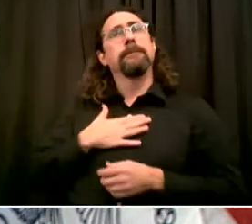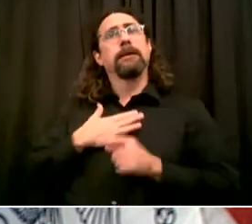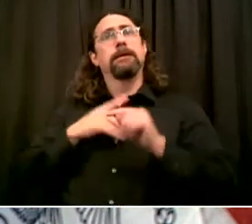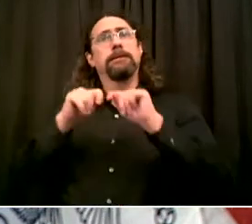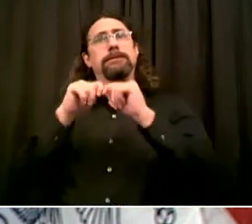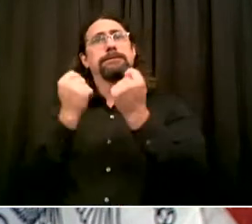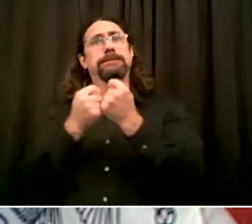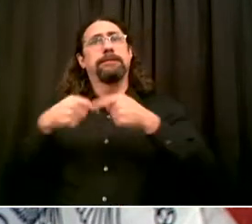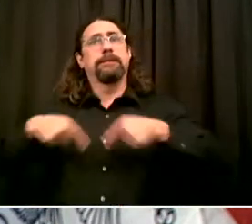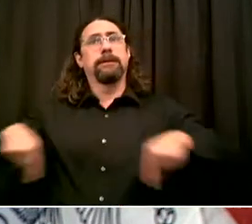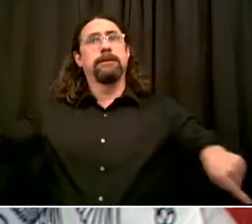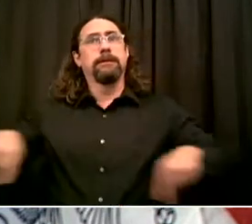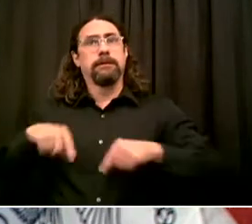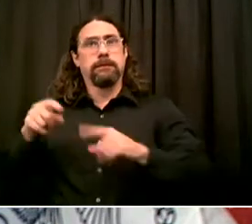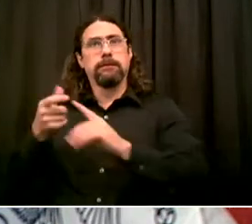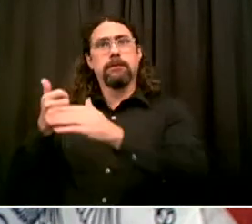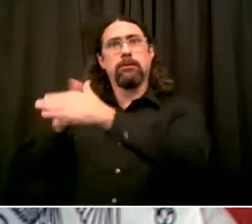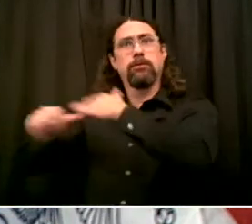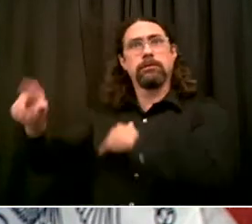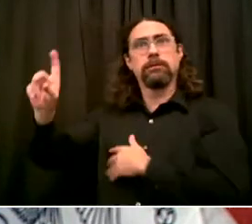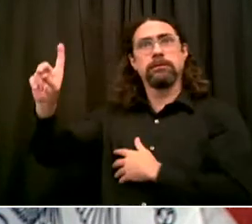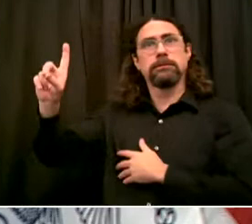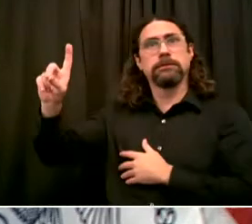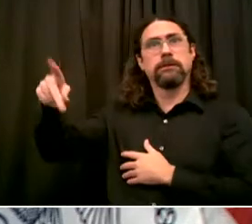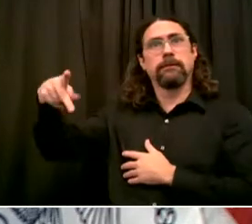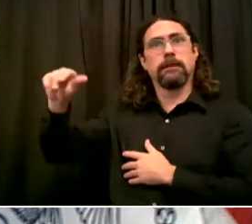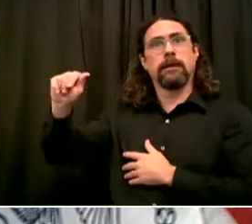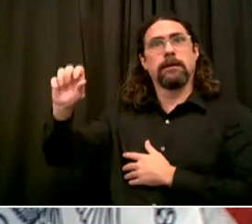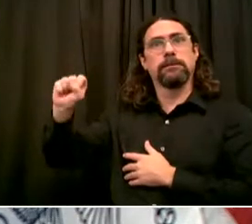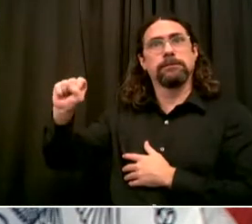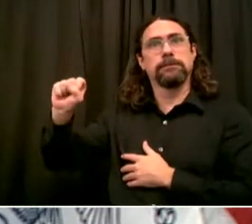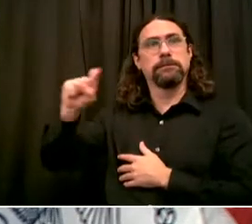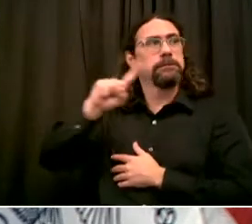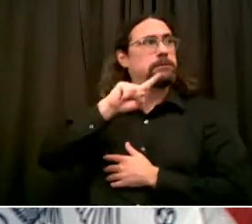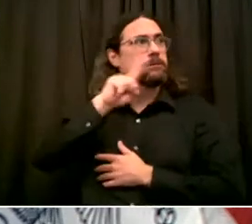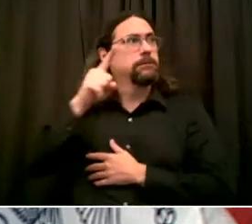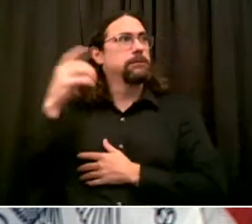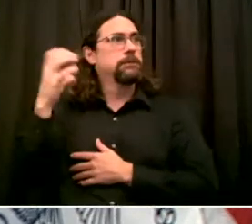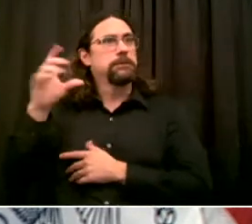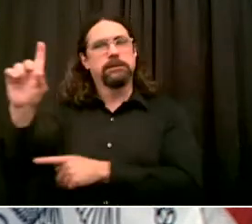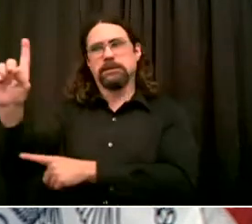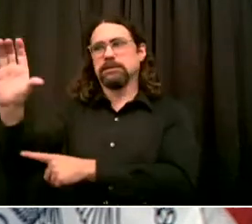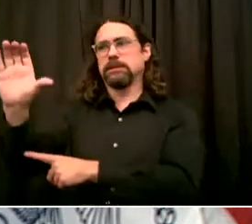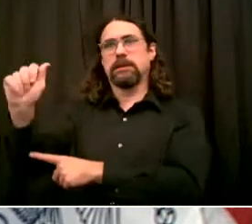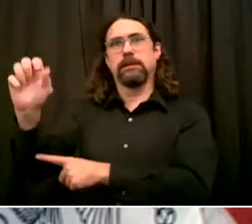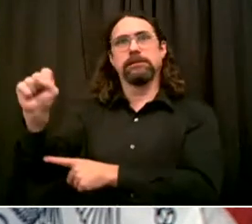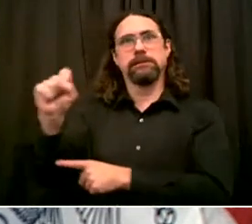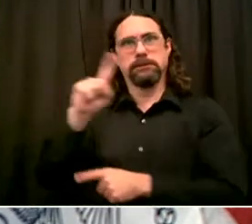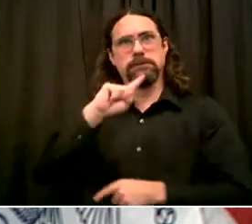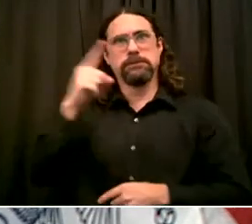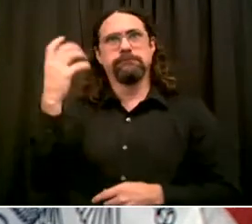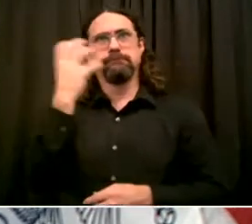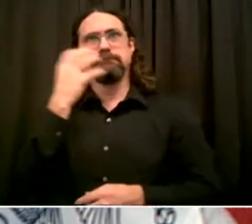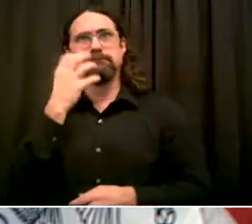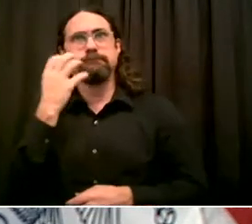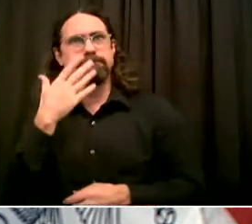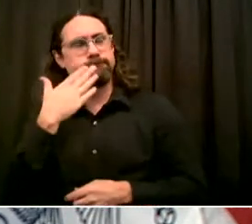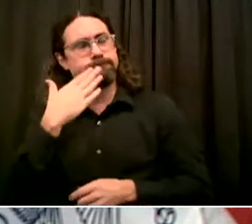IS DCAS AND THE COMMISSIONER AND HH ERTTM EAHAHAE V DONE A LOT OF THE WORK WHEN IT COMES TO STANDARDS WE WANT TO HOLD